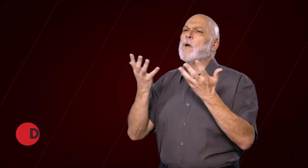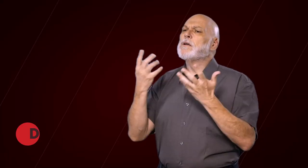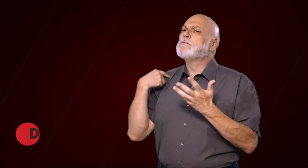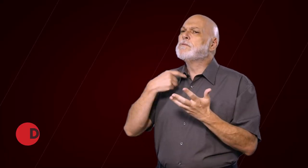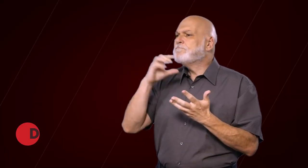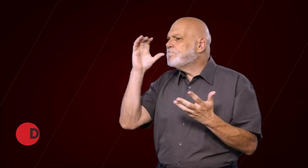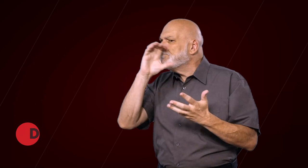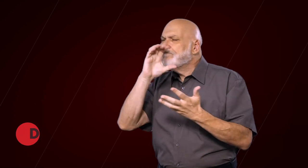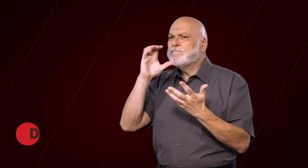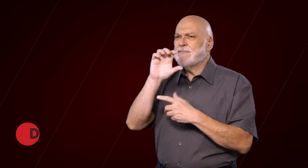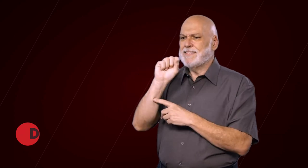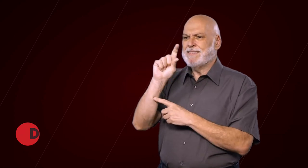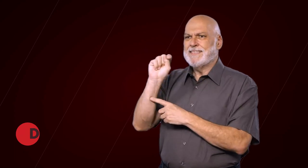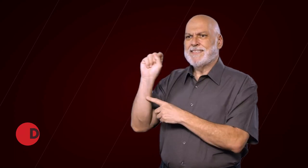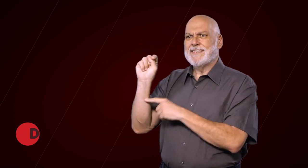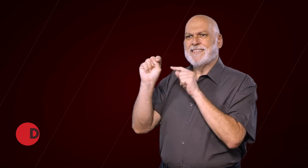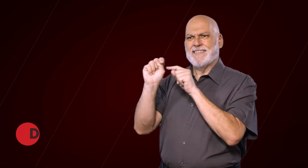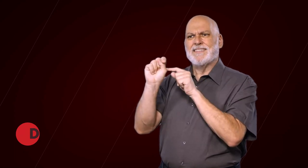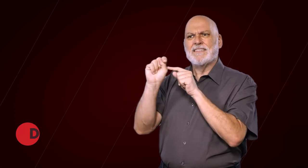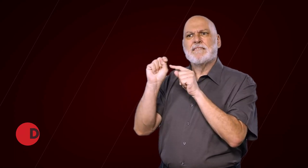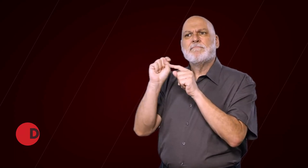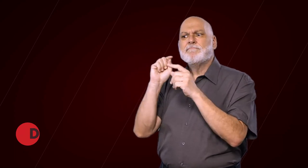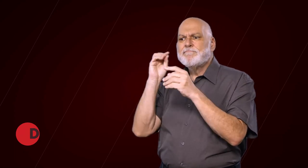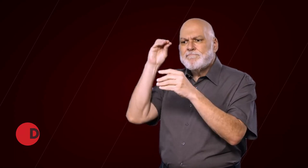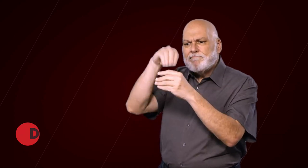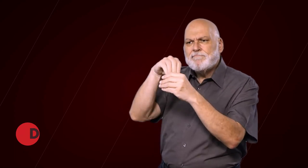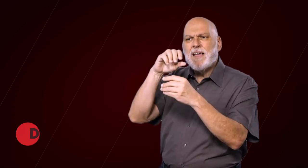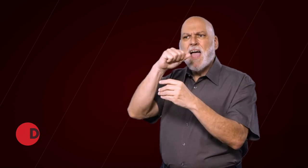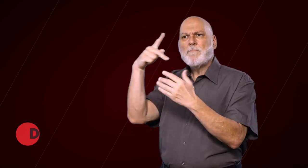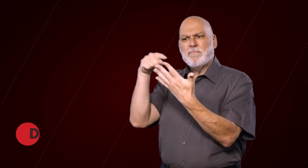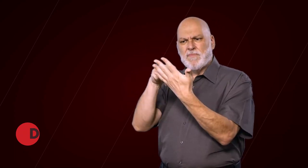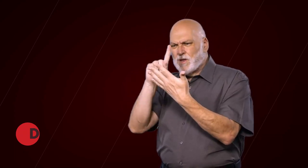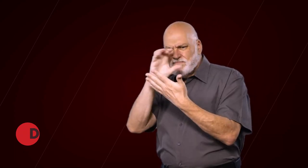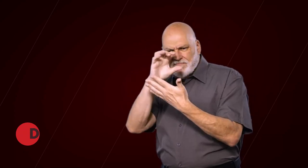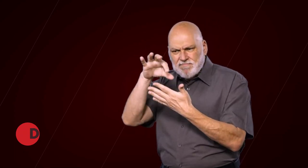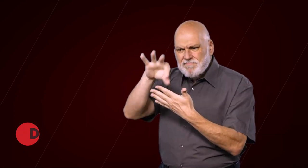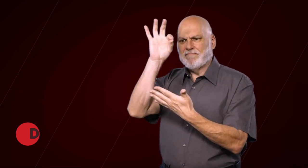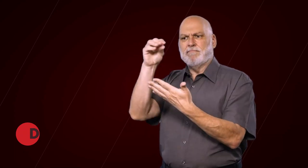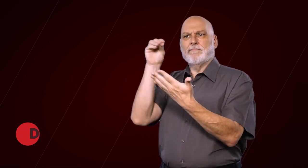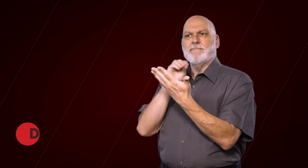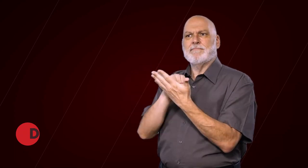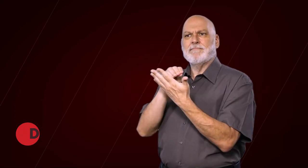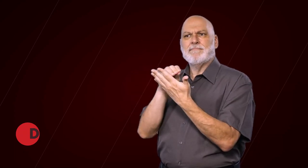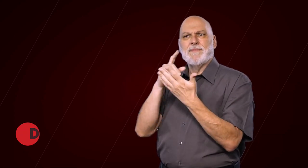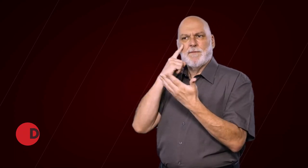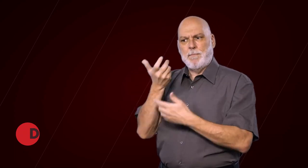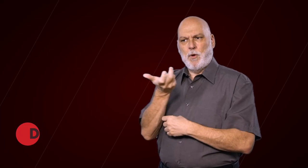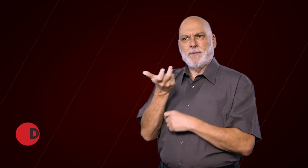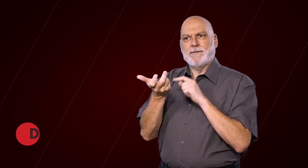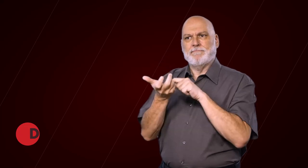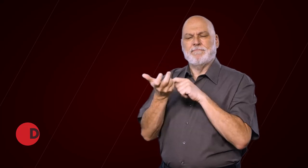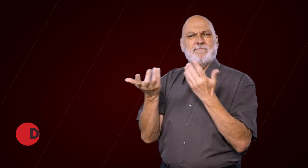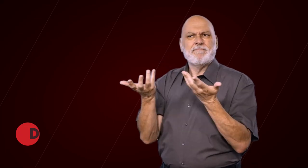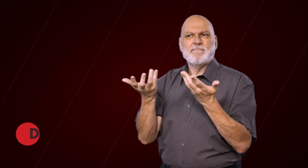[Anselmo]: What should we look for when we look for a STT app for our mobile?